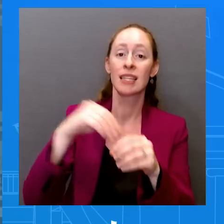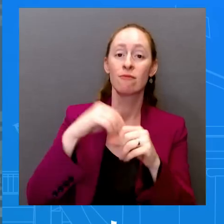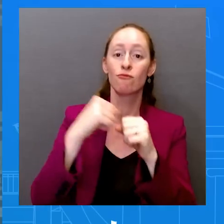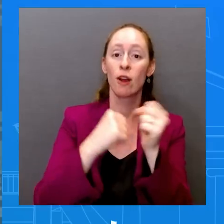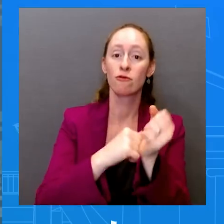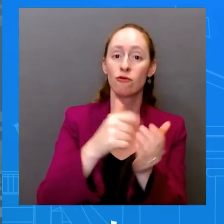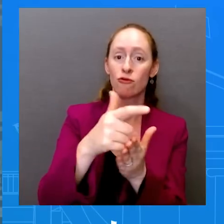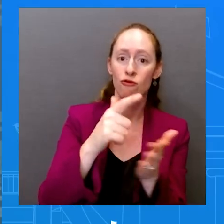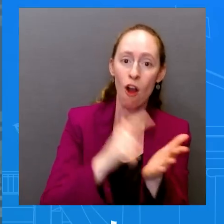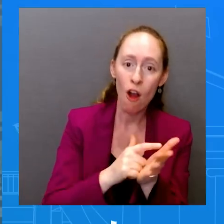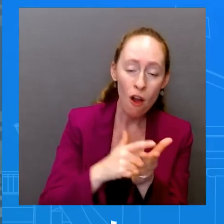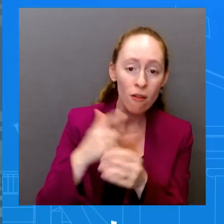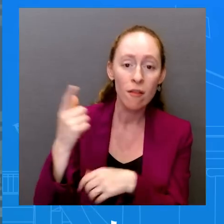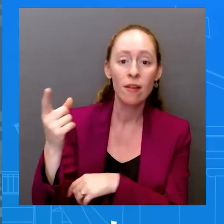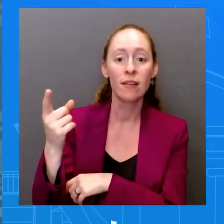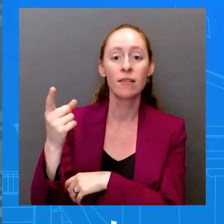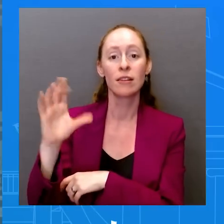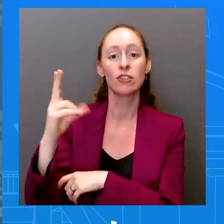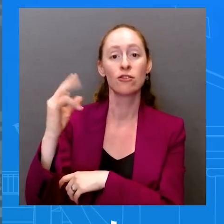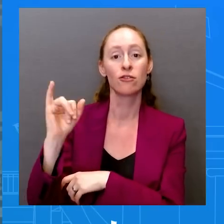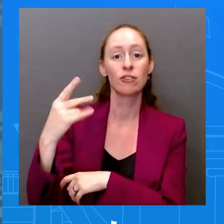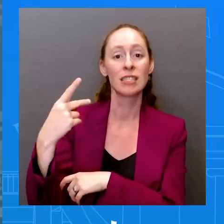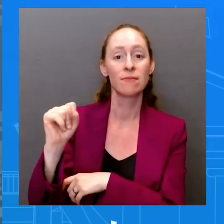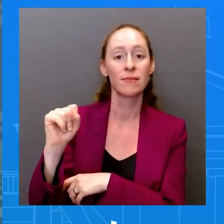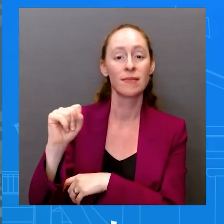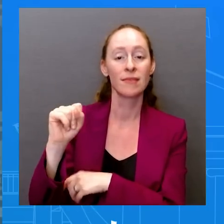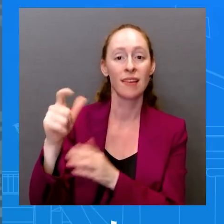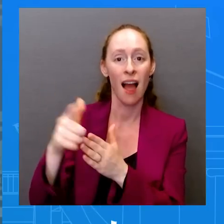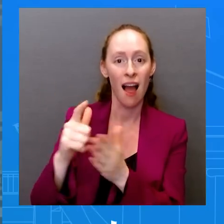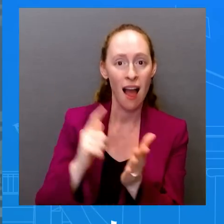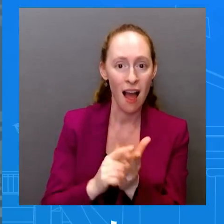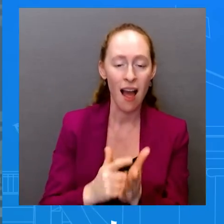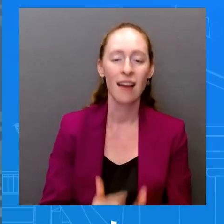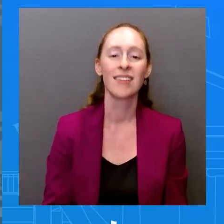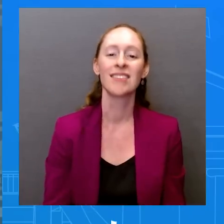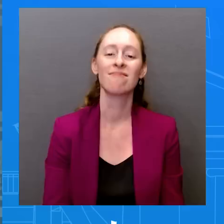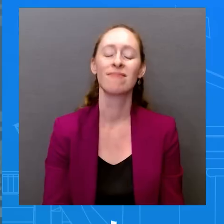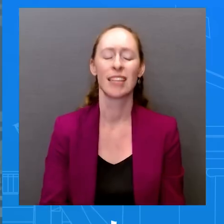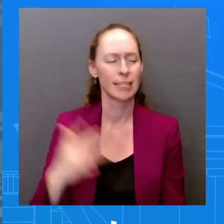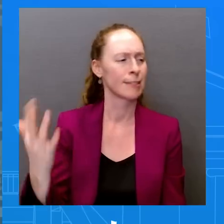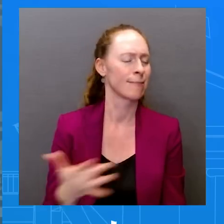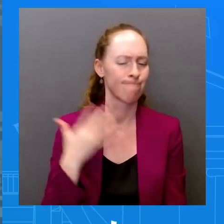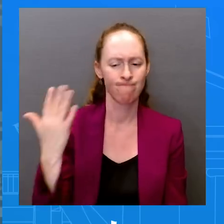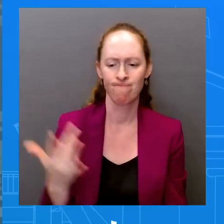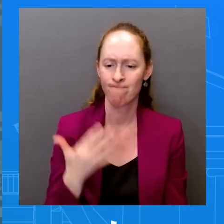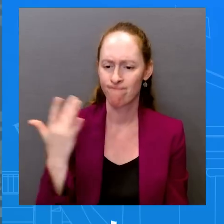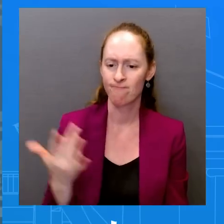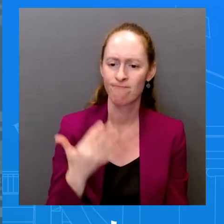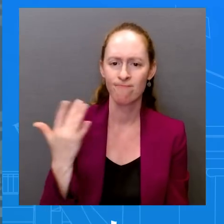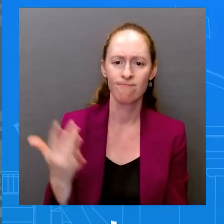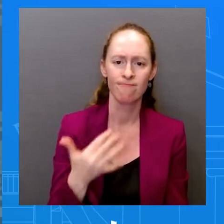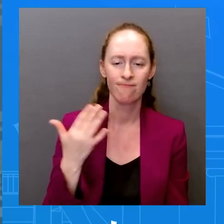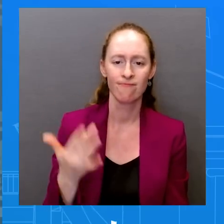That's what you see with -- again, with the work that this administration, along with Congress --